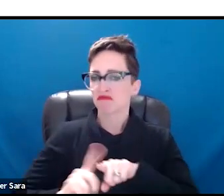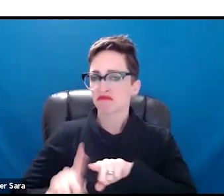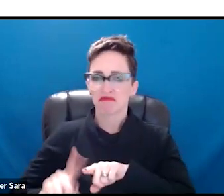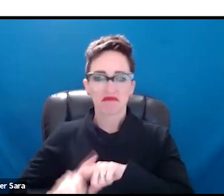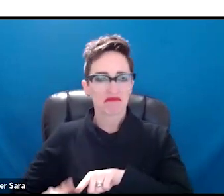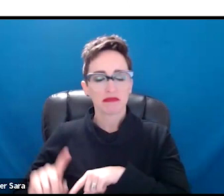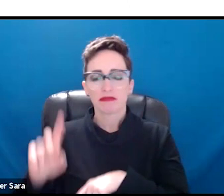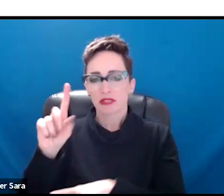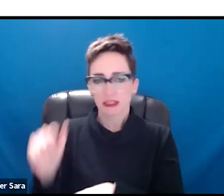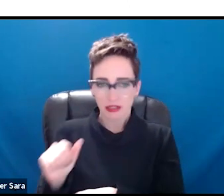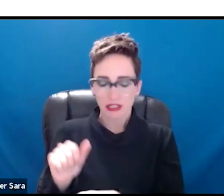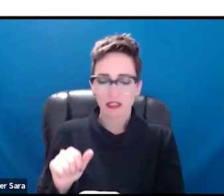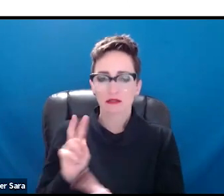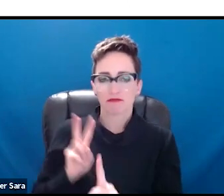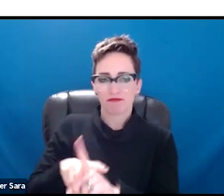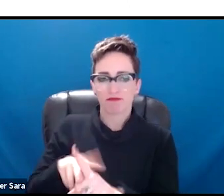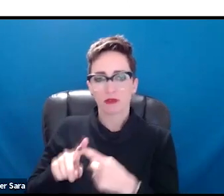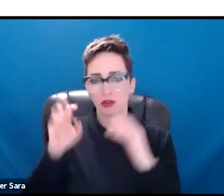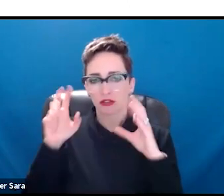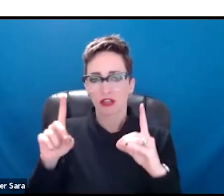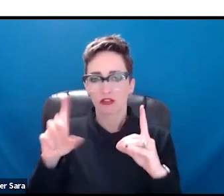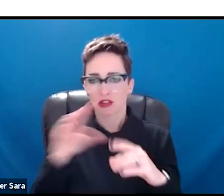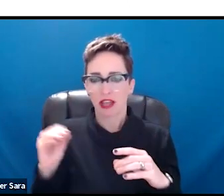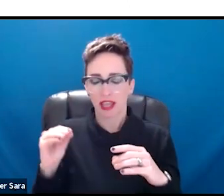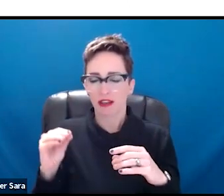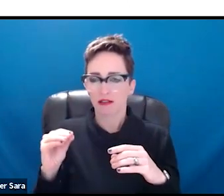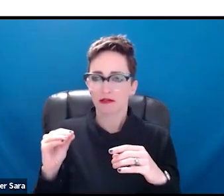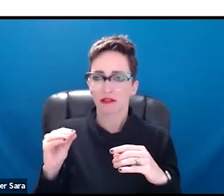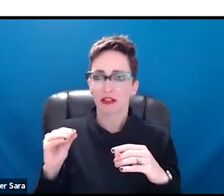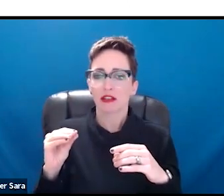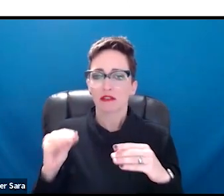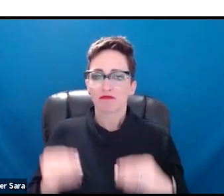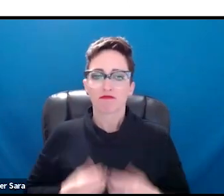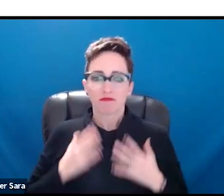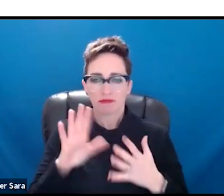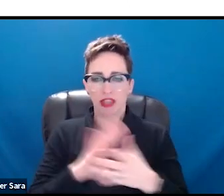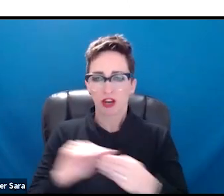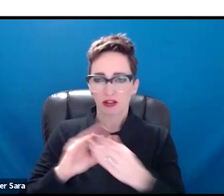into educational and inspirational presentations. And I know that you will feel that